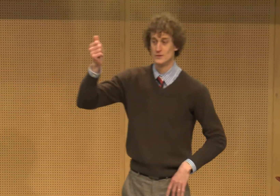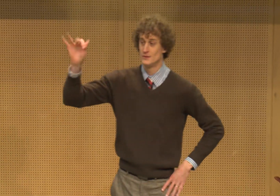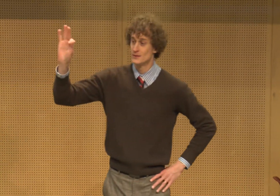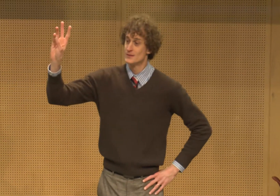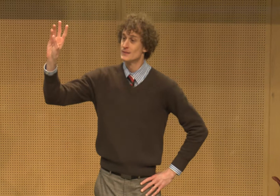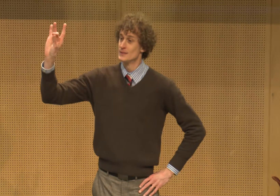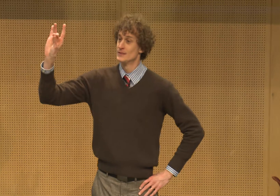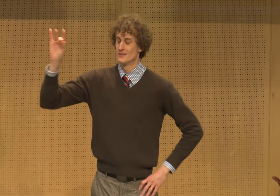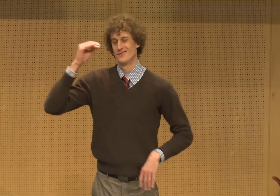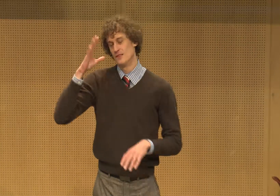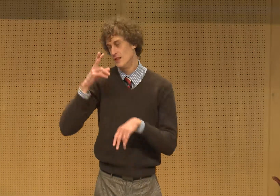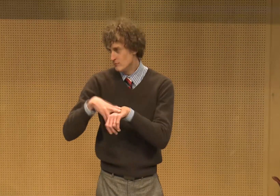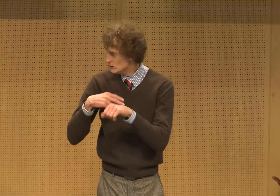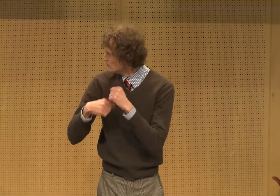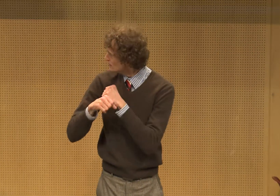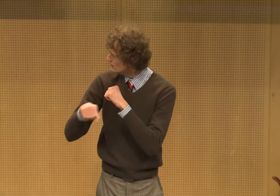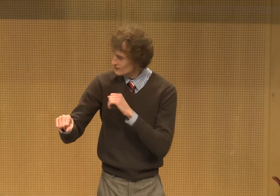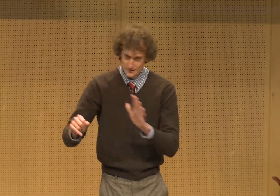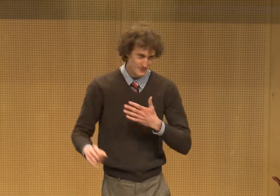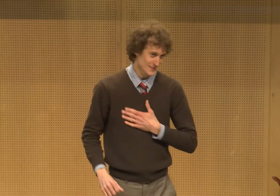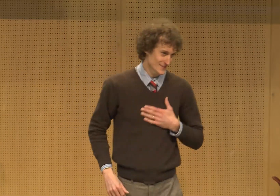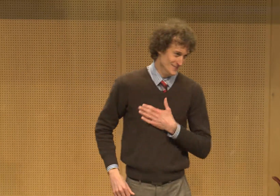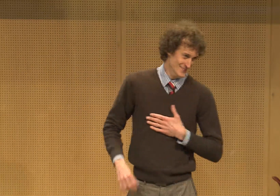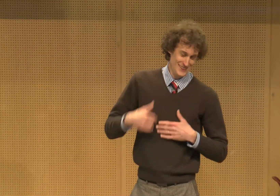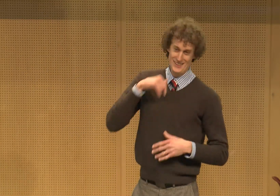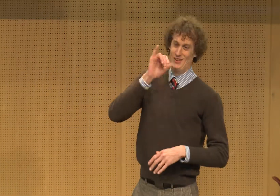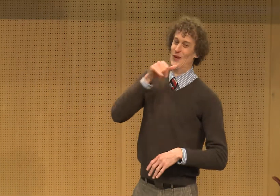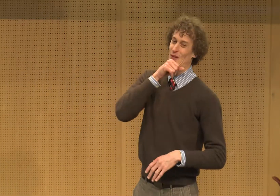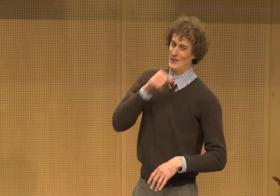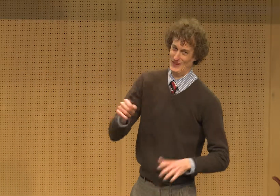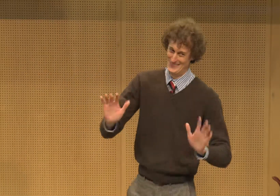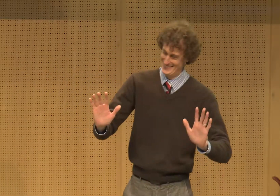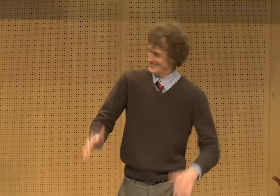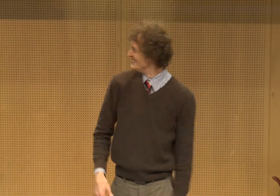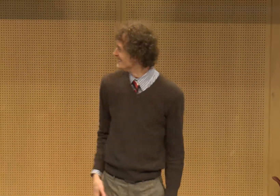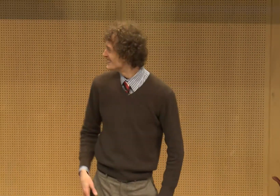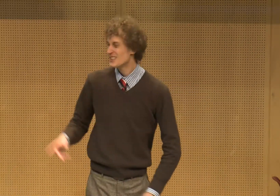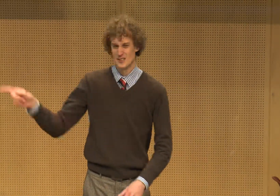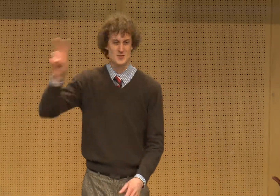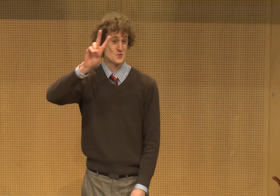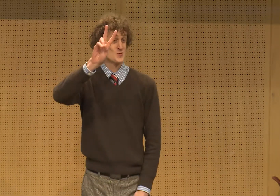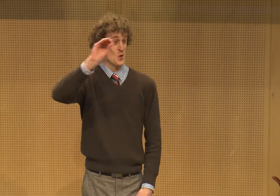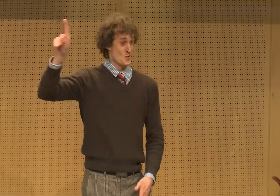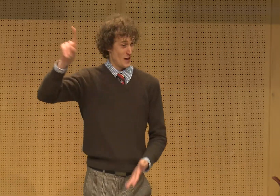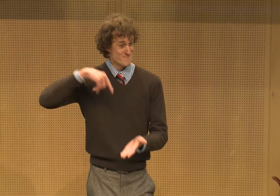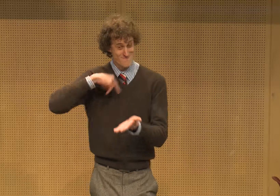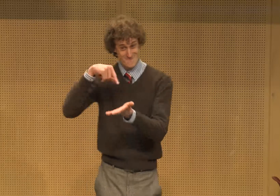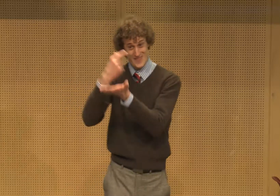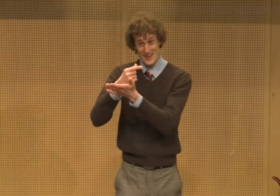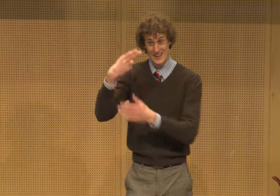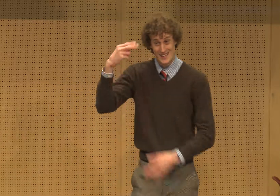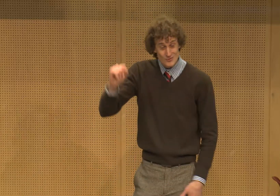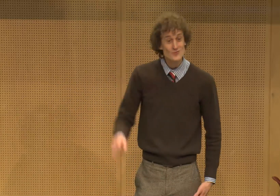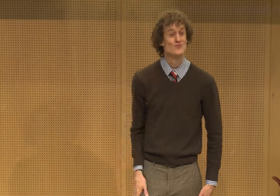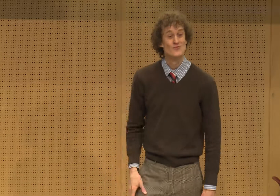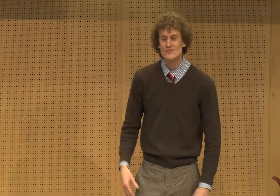"2001" was 1968, that movie was my favorite. I really enjoyed it.